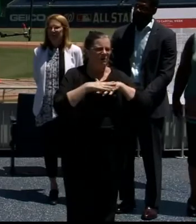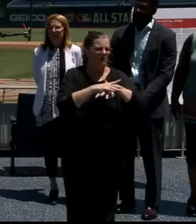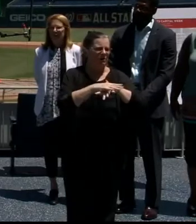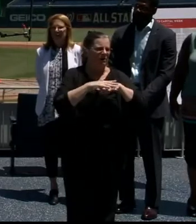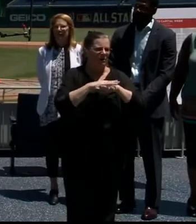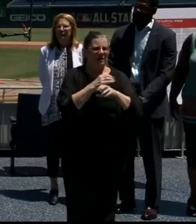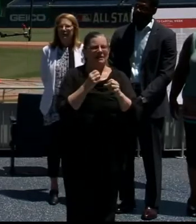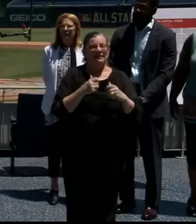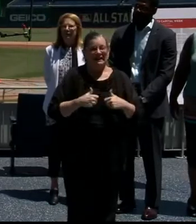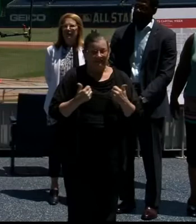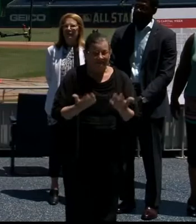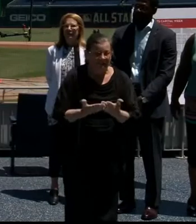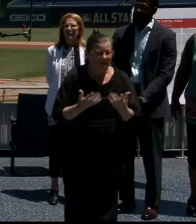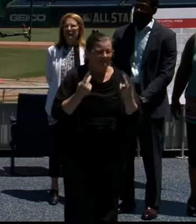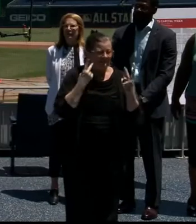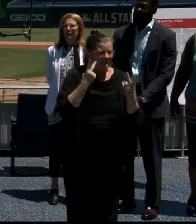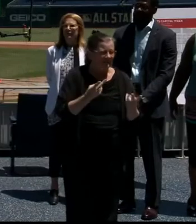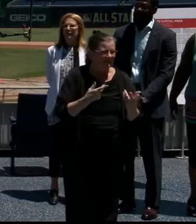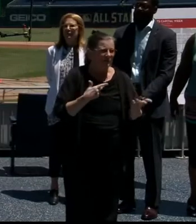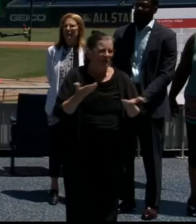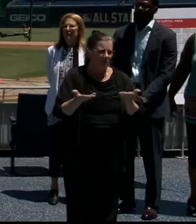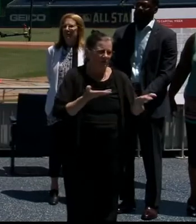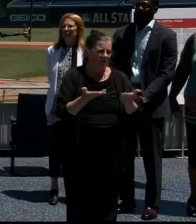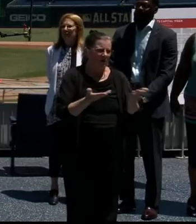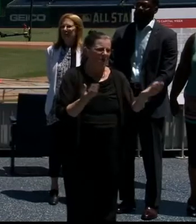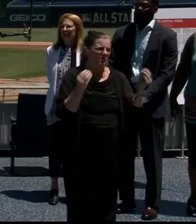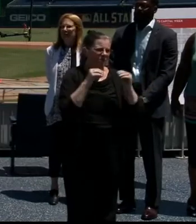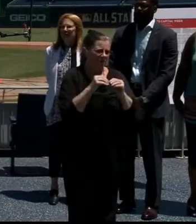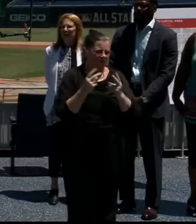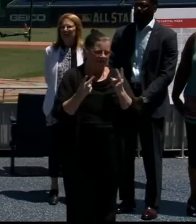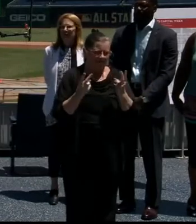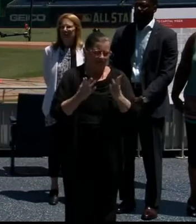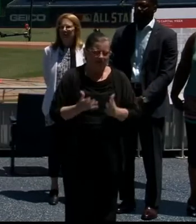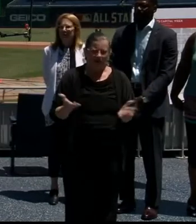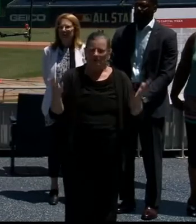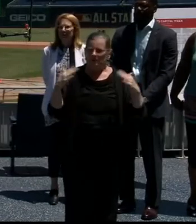MORE VISITORS TO COME TO SEE A GAME. YES?